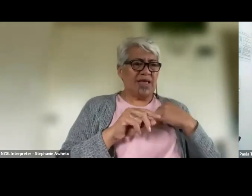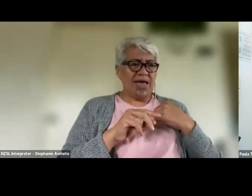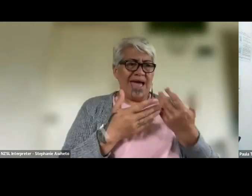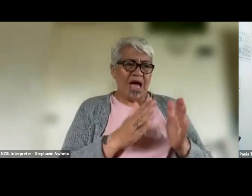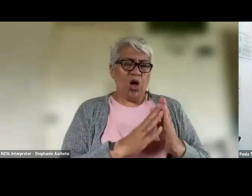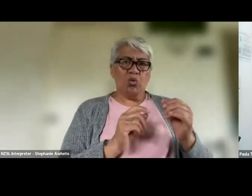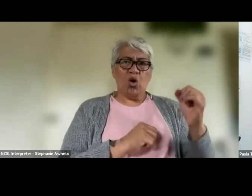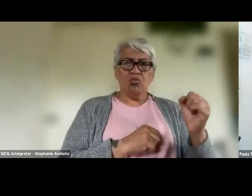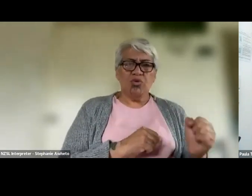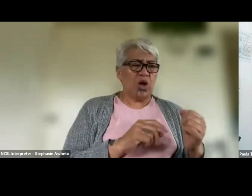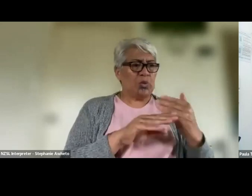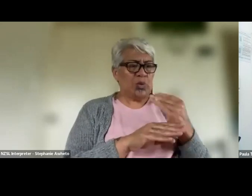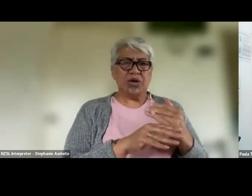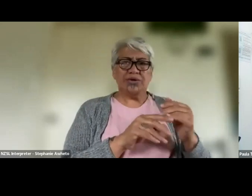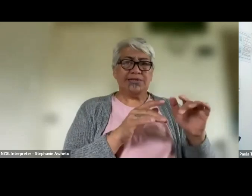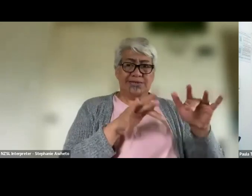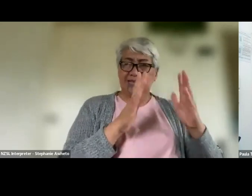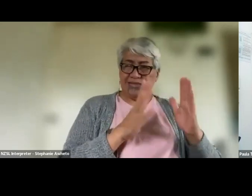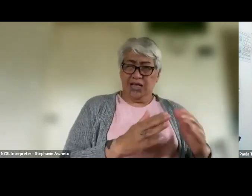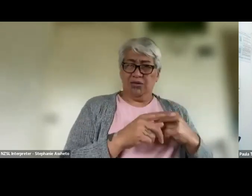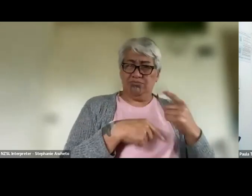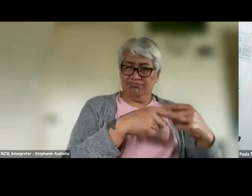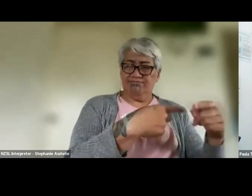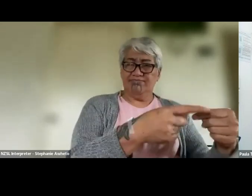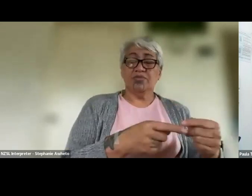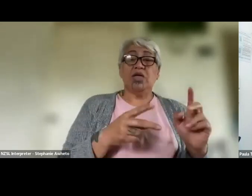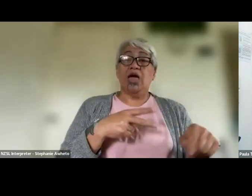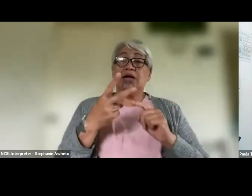Secondly we’re ensuring continuity of the disability